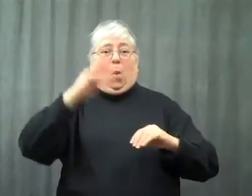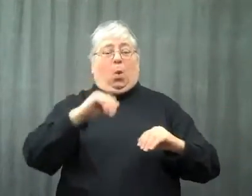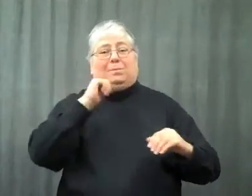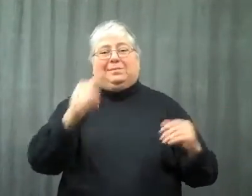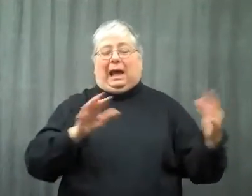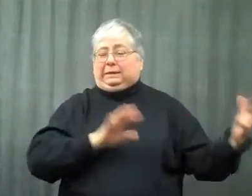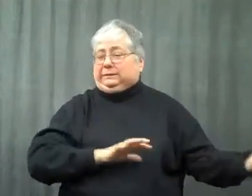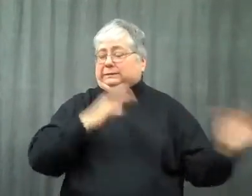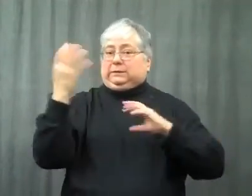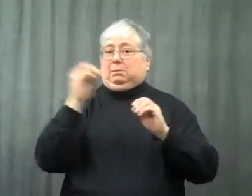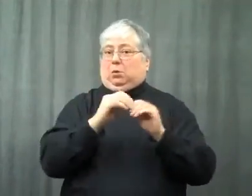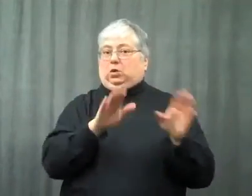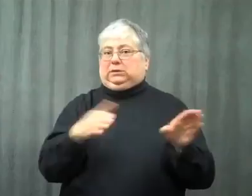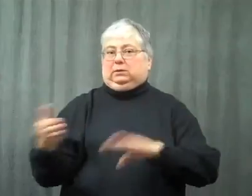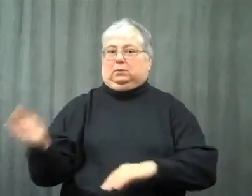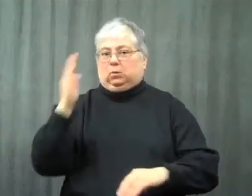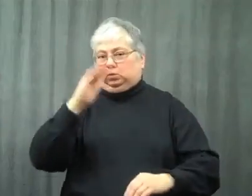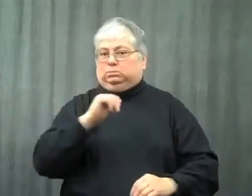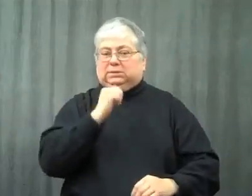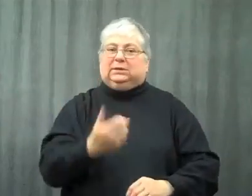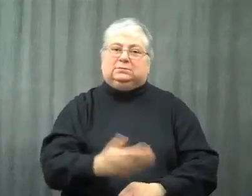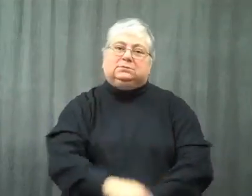I hope it doesn't become violent and result in more people dying.